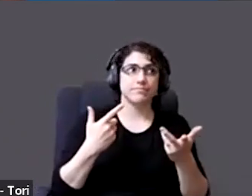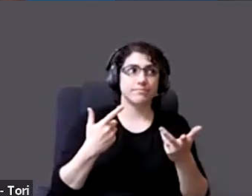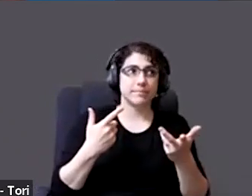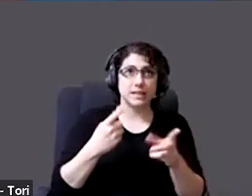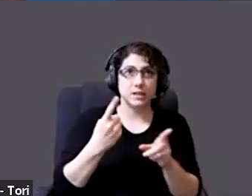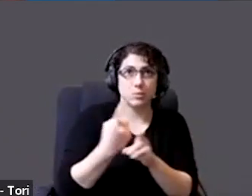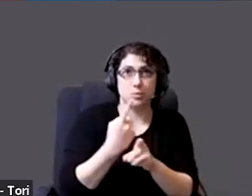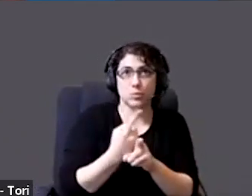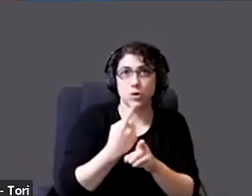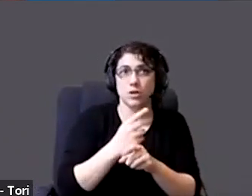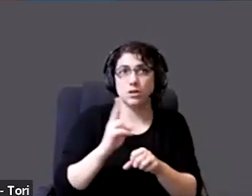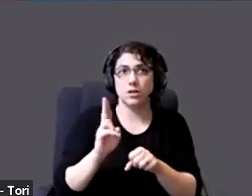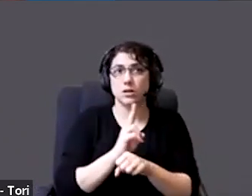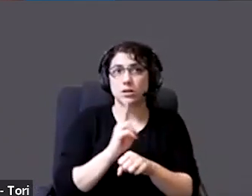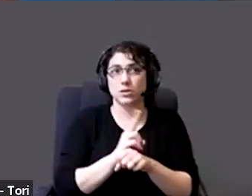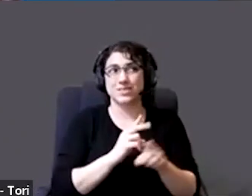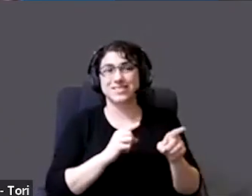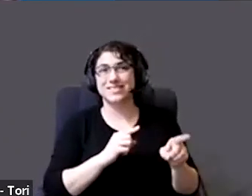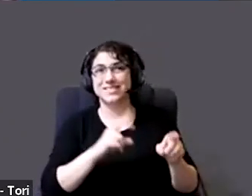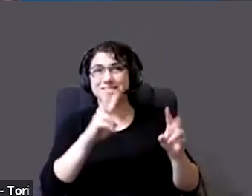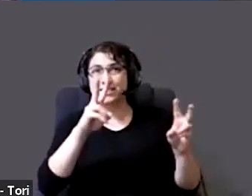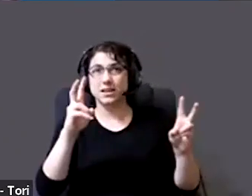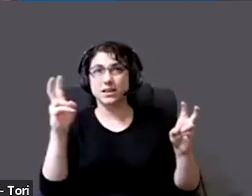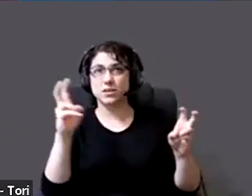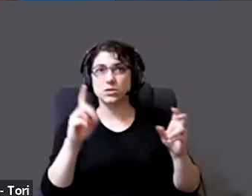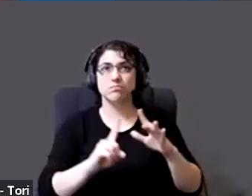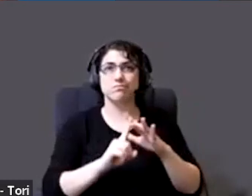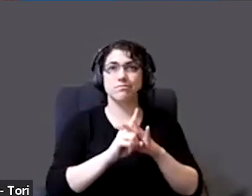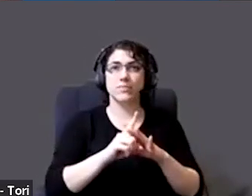to address this issue that was raised as part of the budget document.